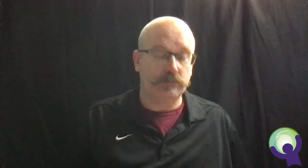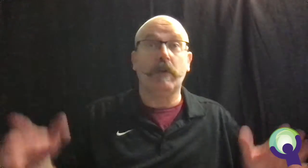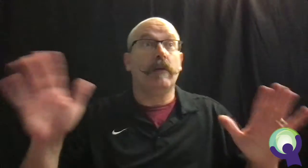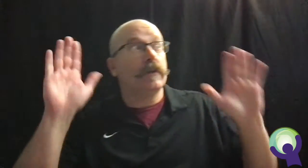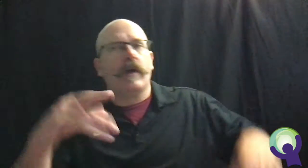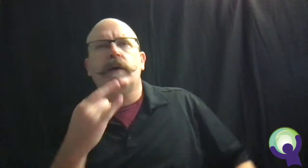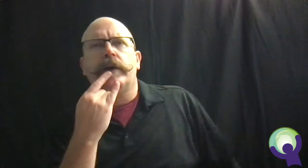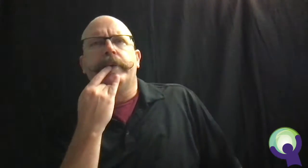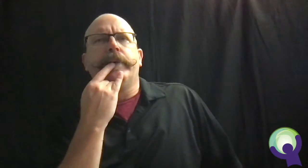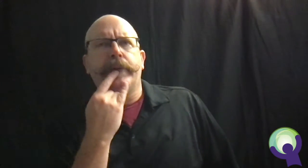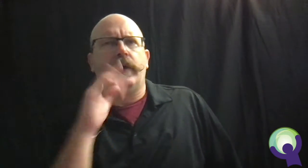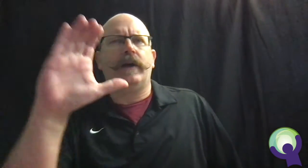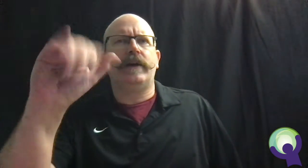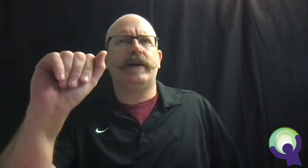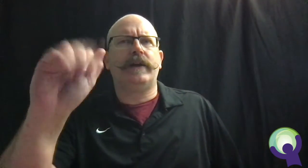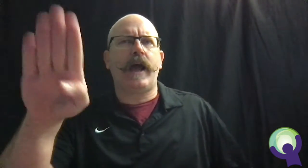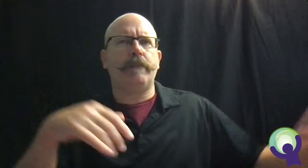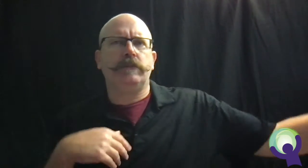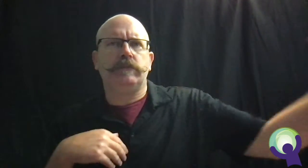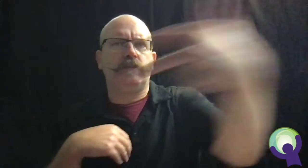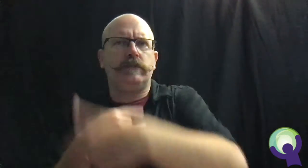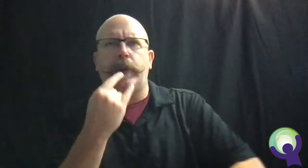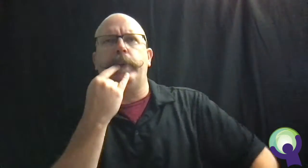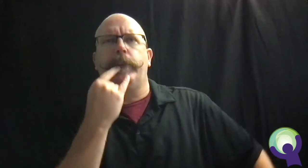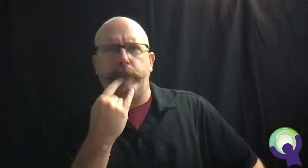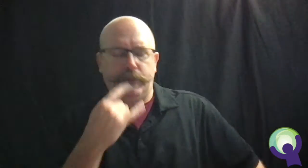Or, "Can I call you a cab?"